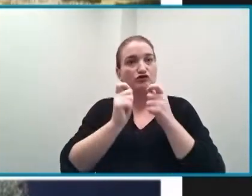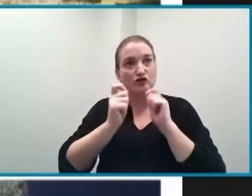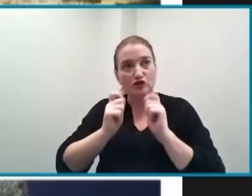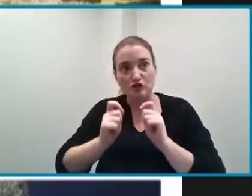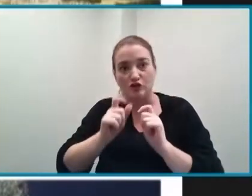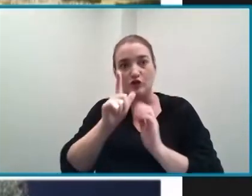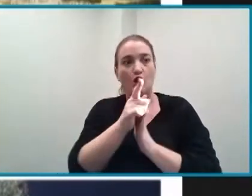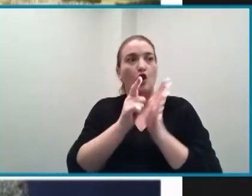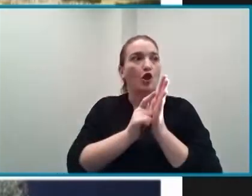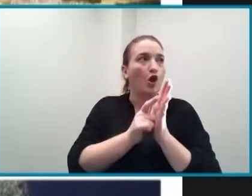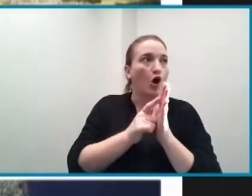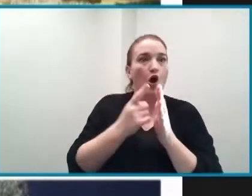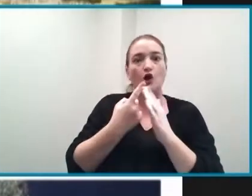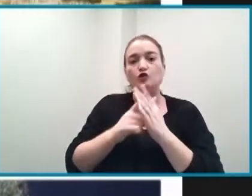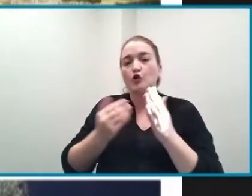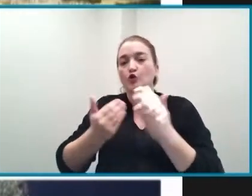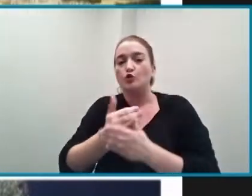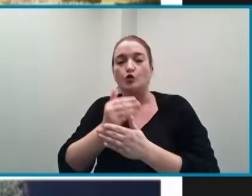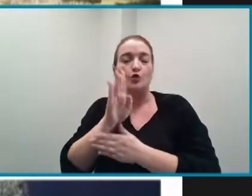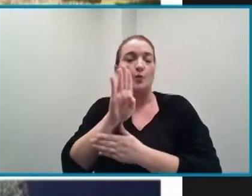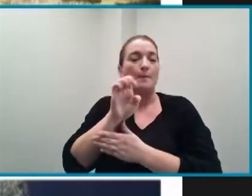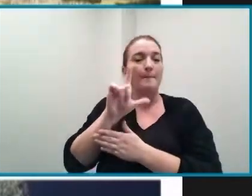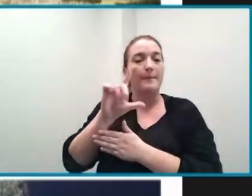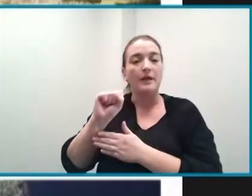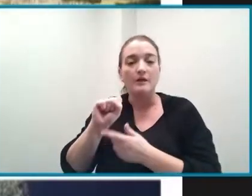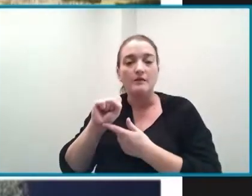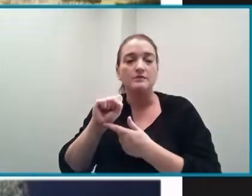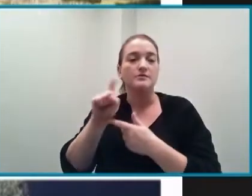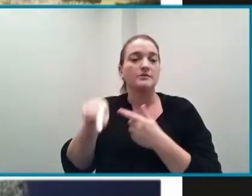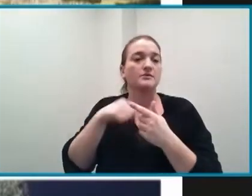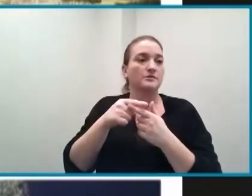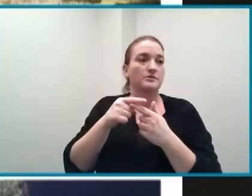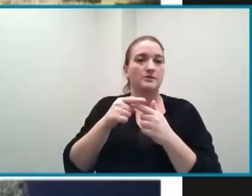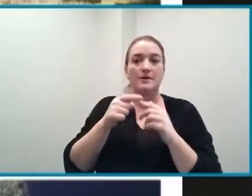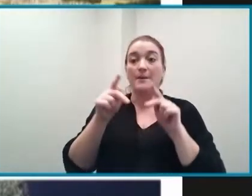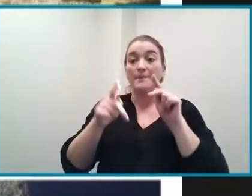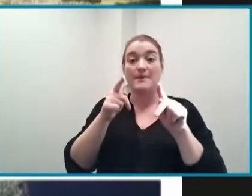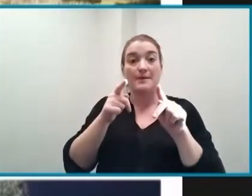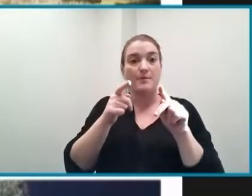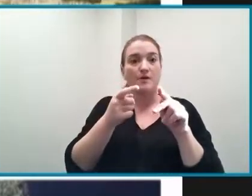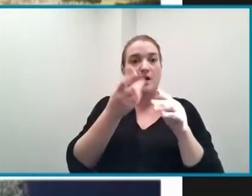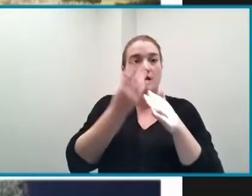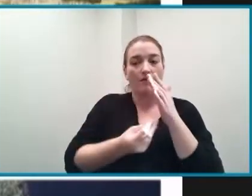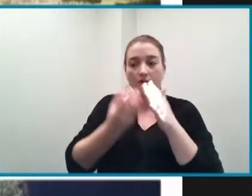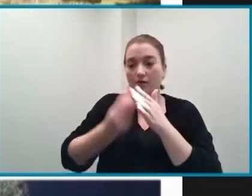you know, our, that our people falling in the cracks, uh, and we had to, uh,